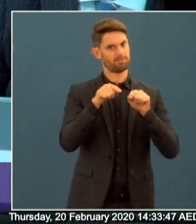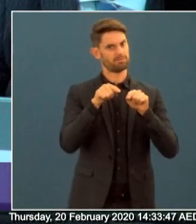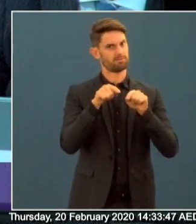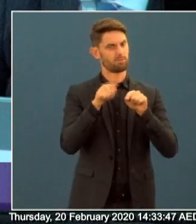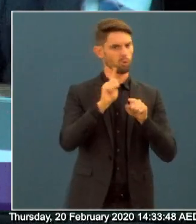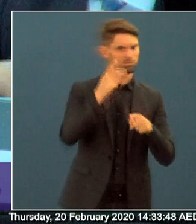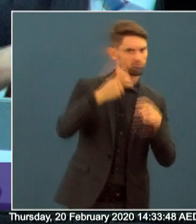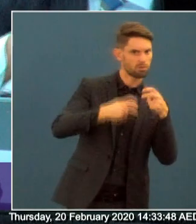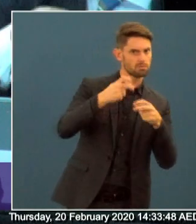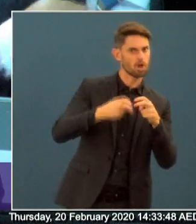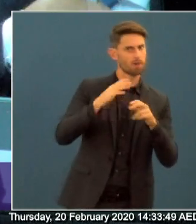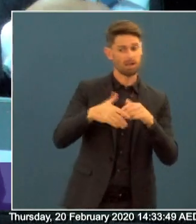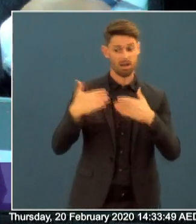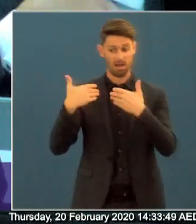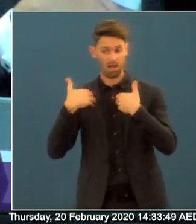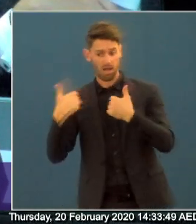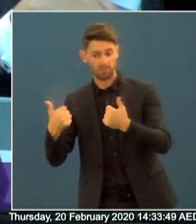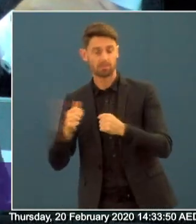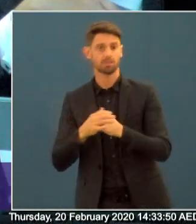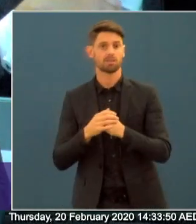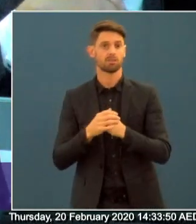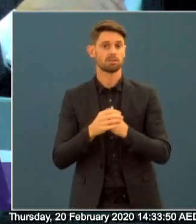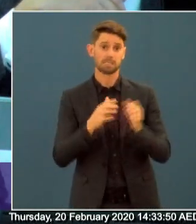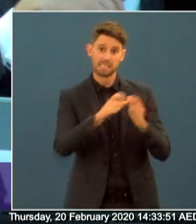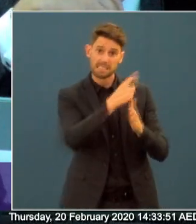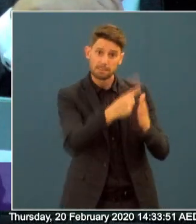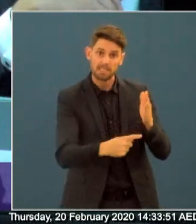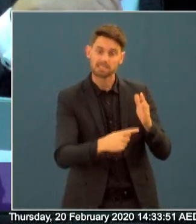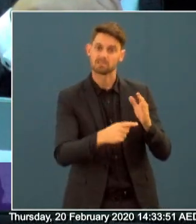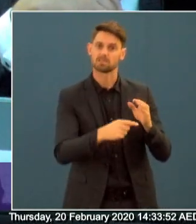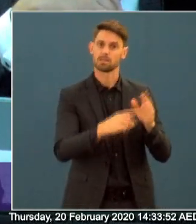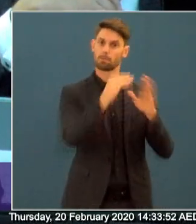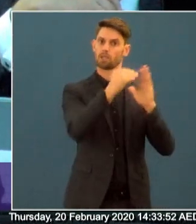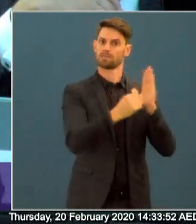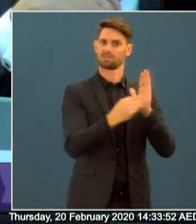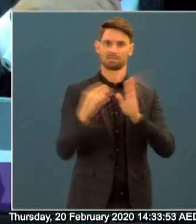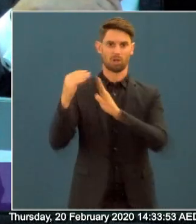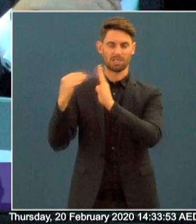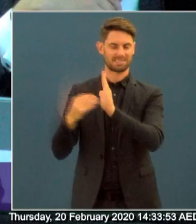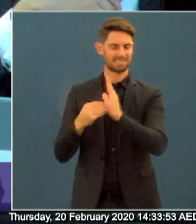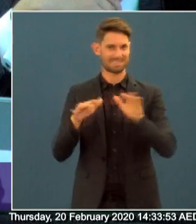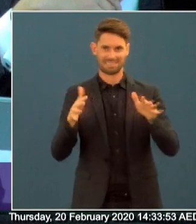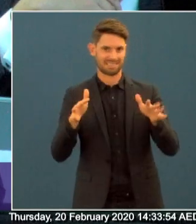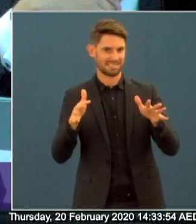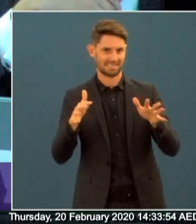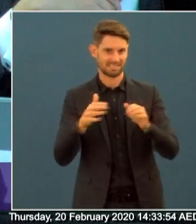concerning health and disability policy. Some of this we've covered during the course of your evidence this morning and this afternoon.